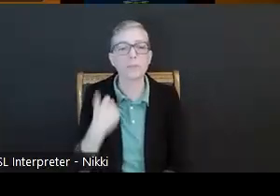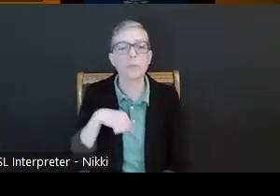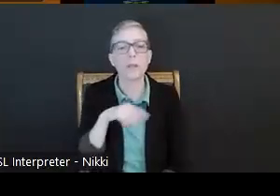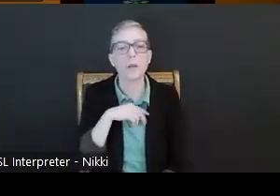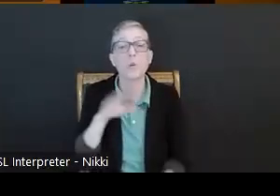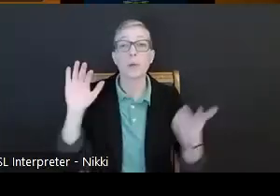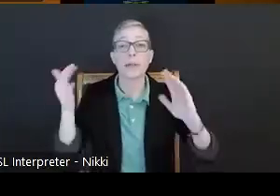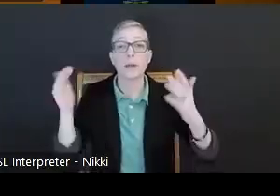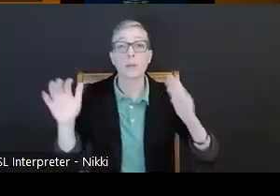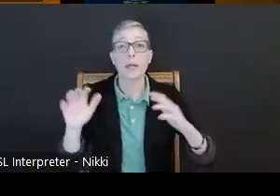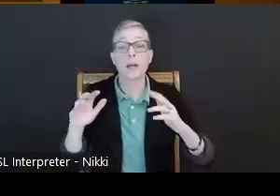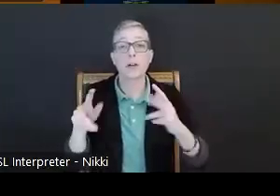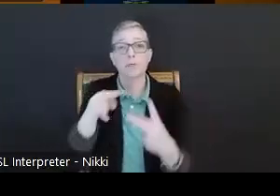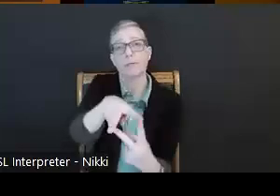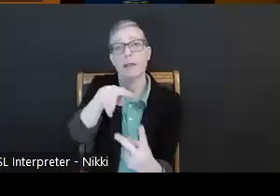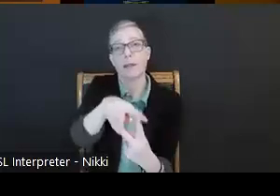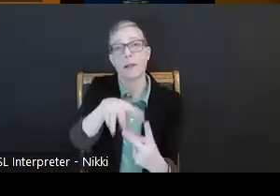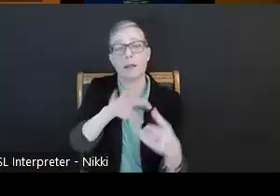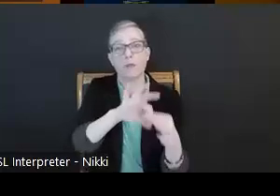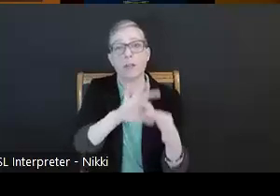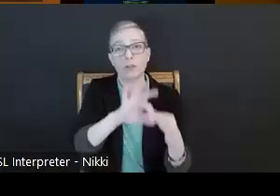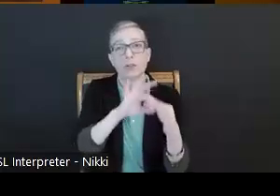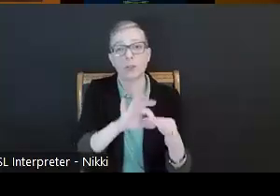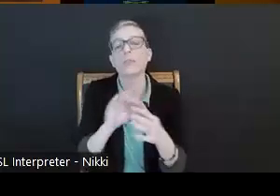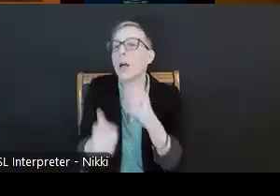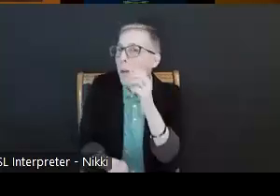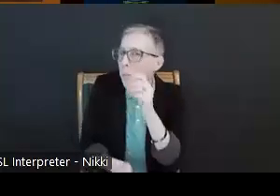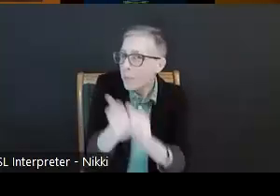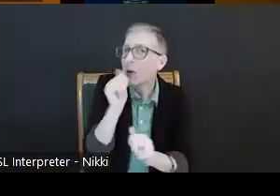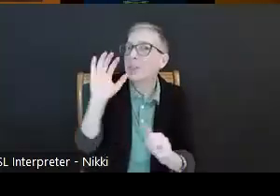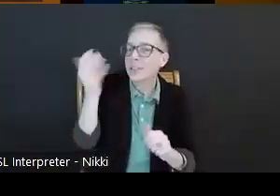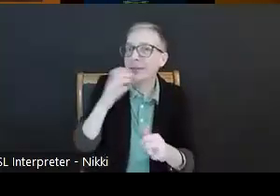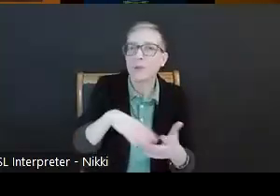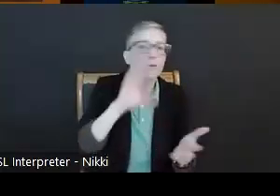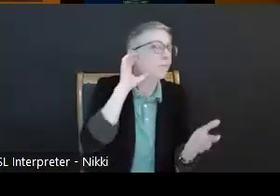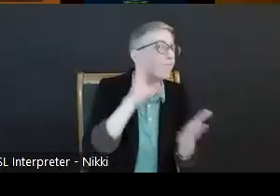so most of them were significant others but we had some parent and adult child and I had one